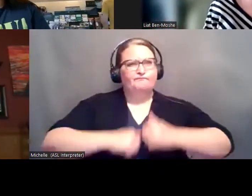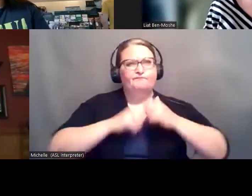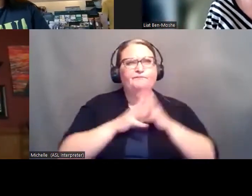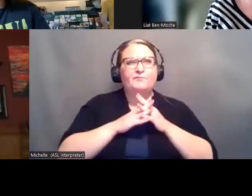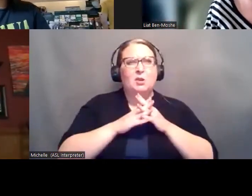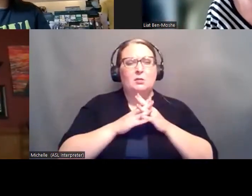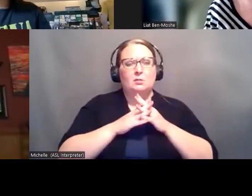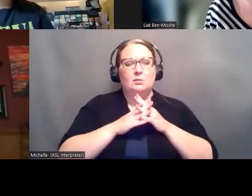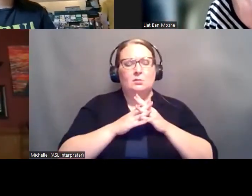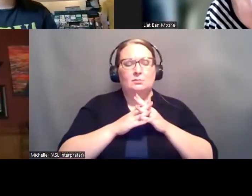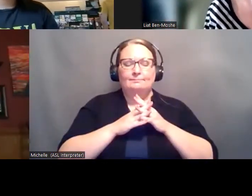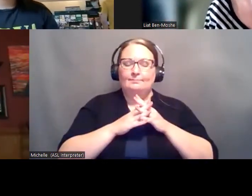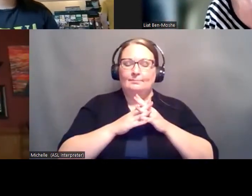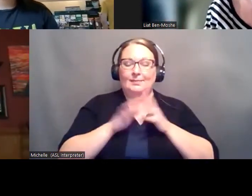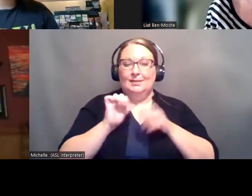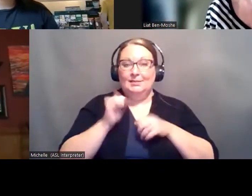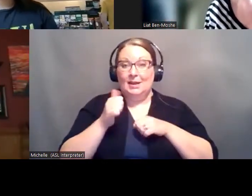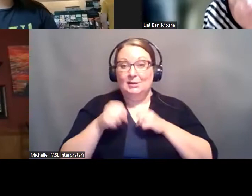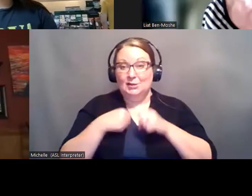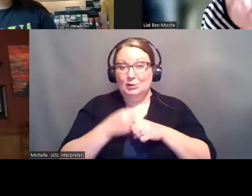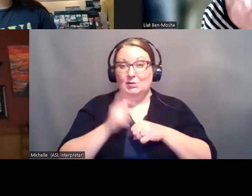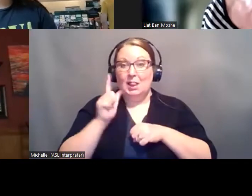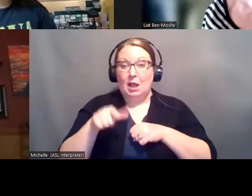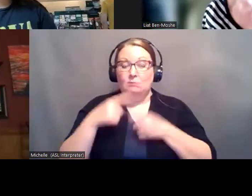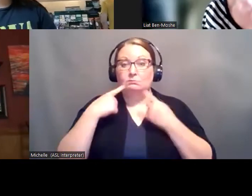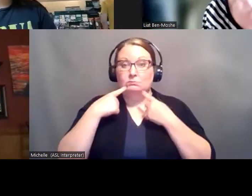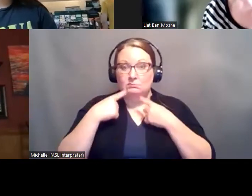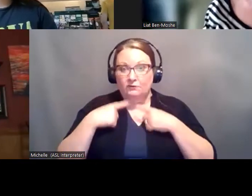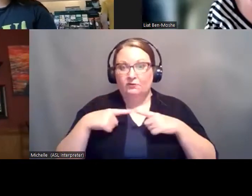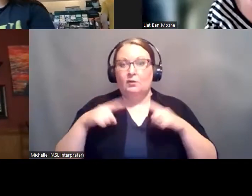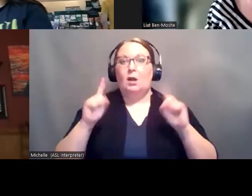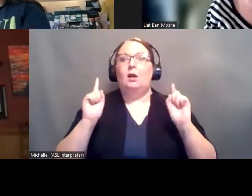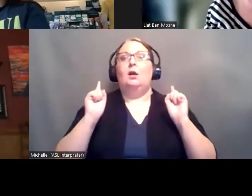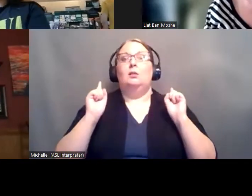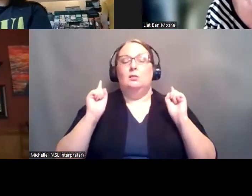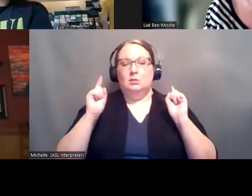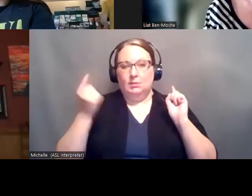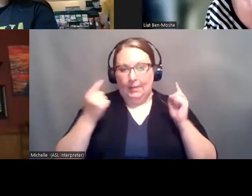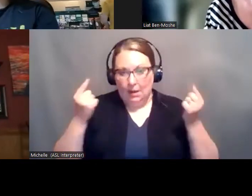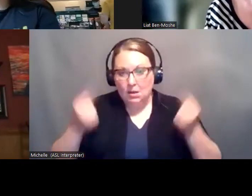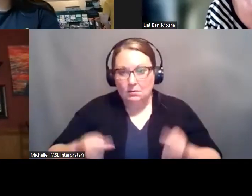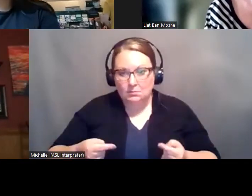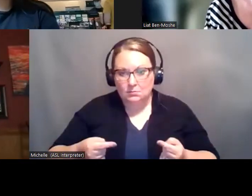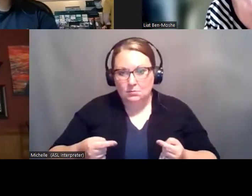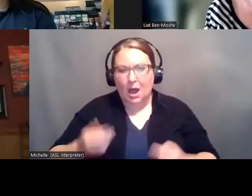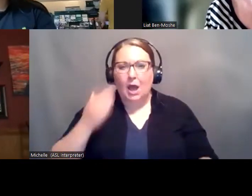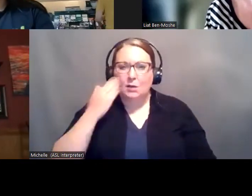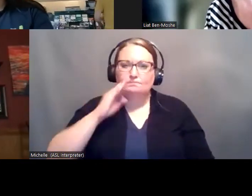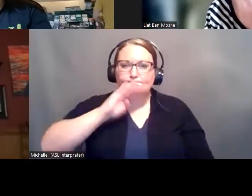And 10 years later, something, you know, happened, and it is really frustrating when you are a student